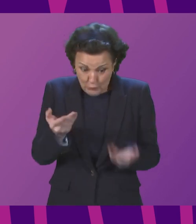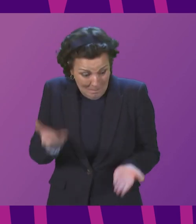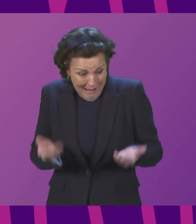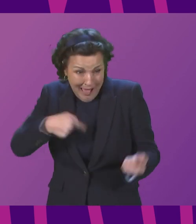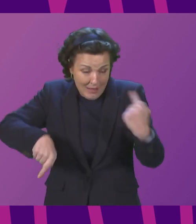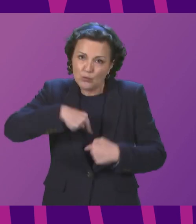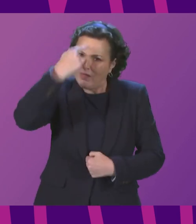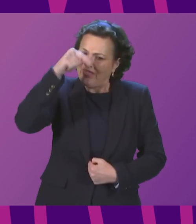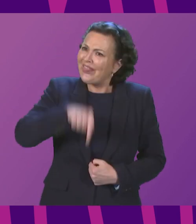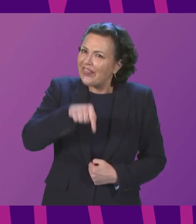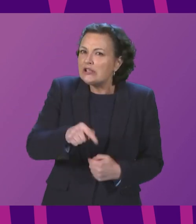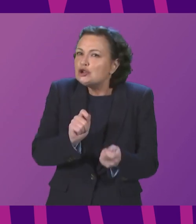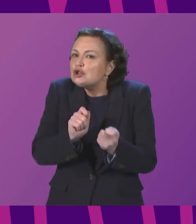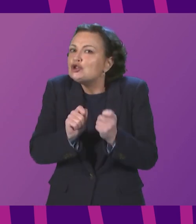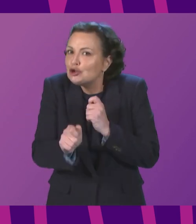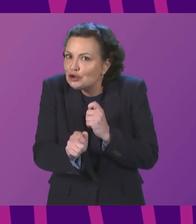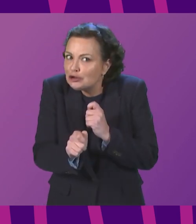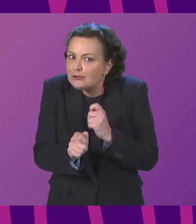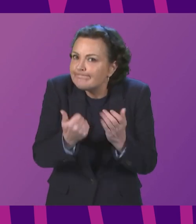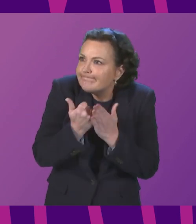overall that is a proportionate change, at this stage.